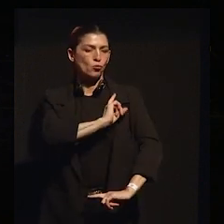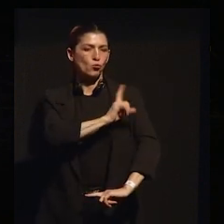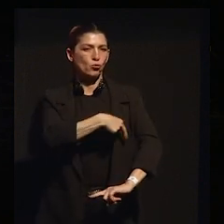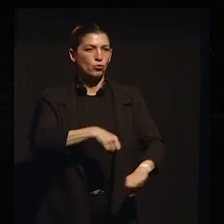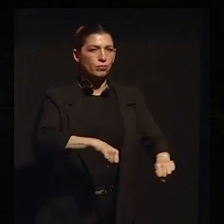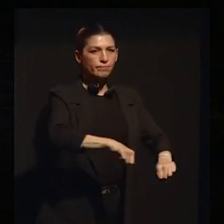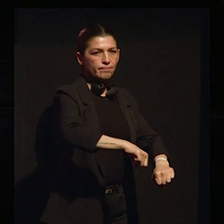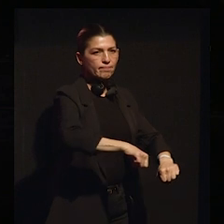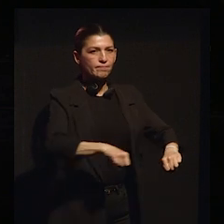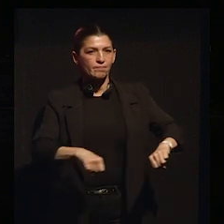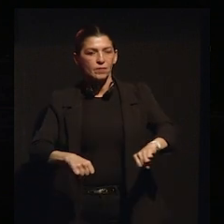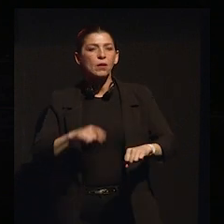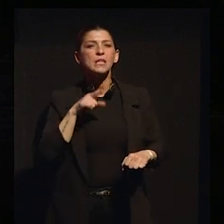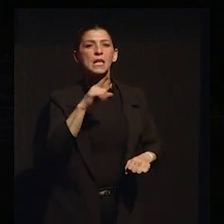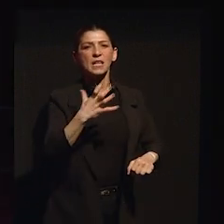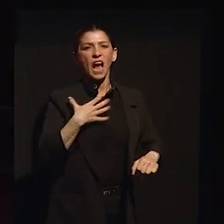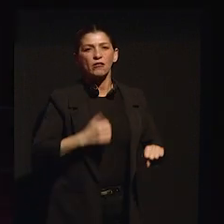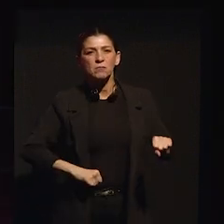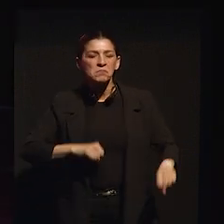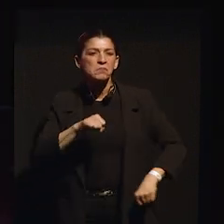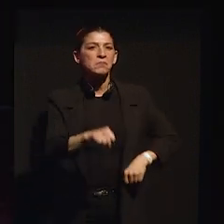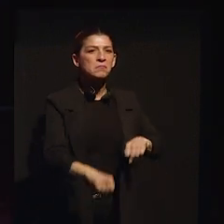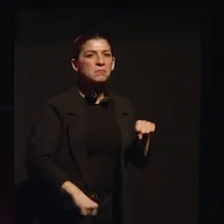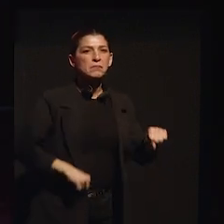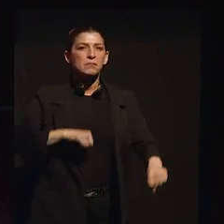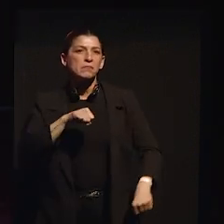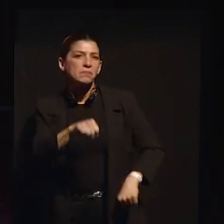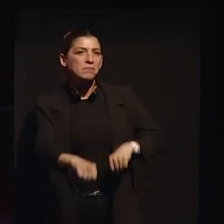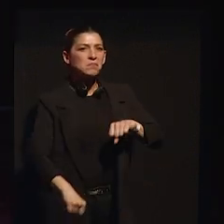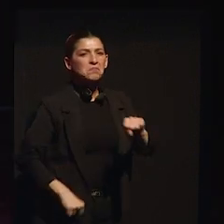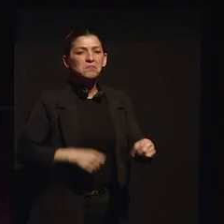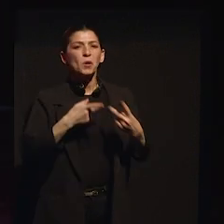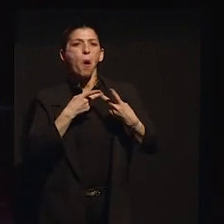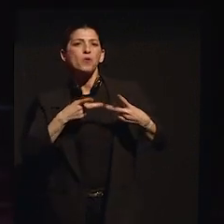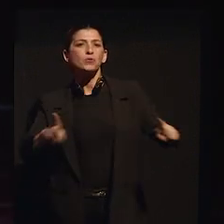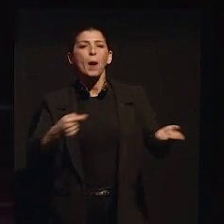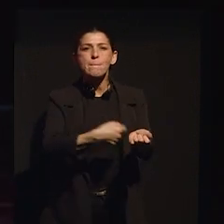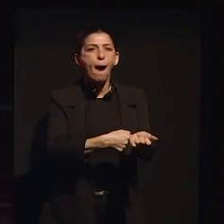even if it was a complete mistake, *you* had control. Secondly, you have the power. Physically, it is you